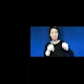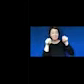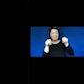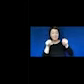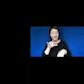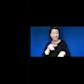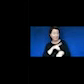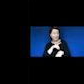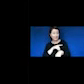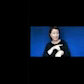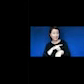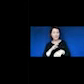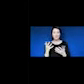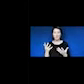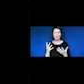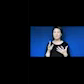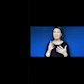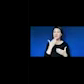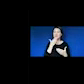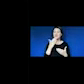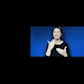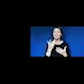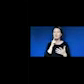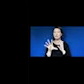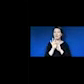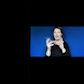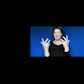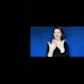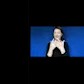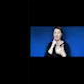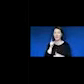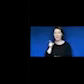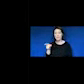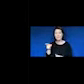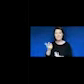and customize them into a fitting position for someone that is very motivated by those duties.